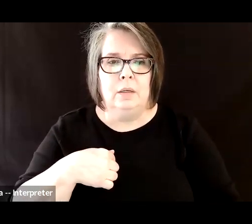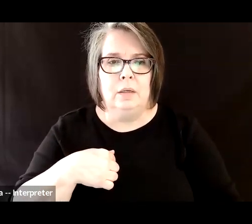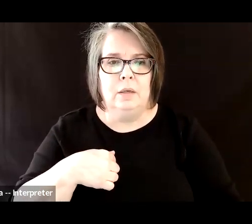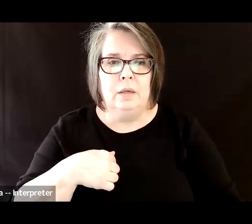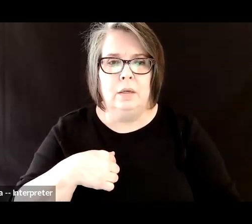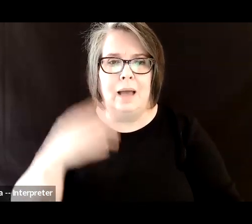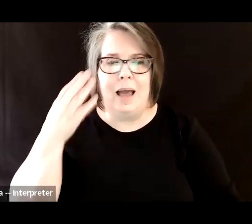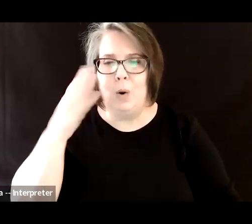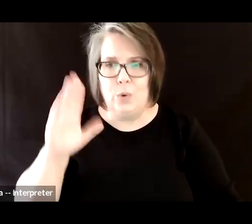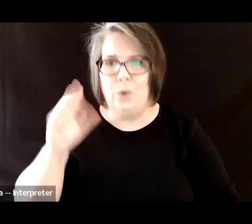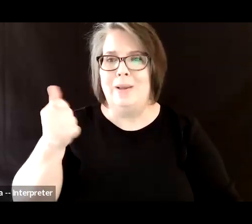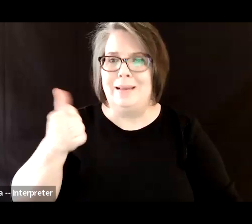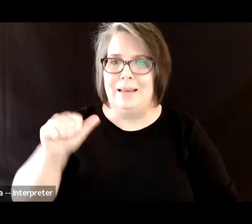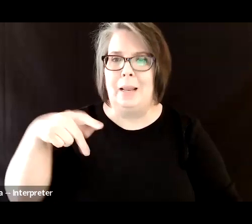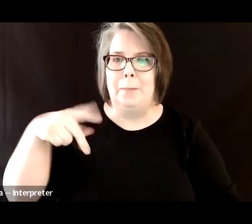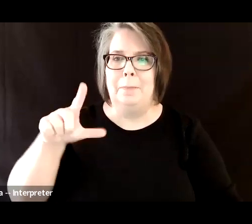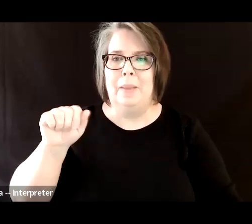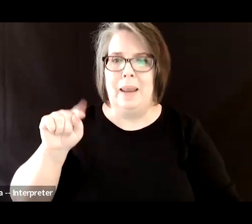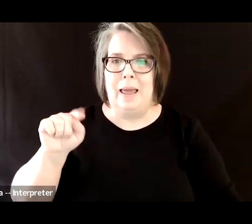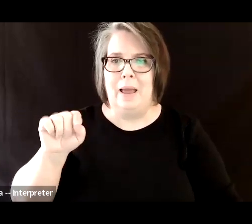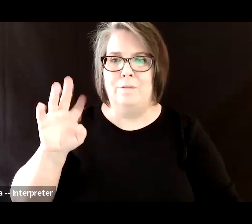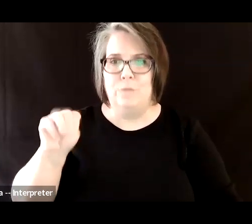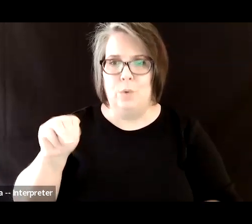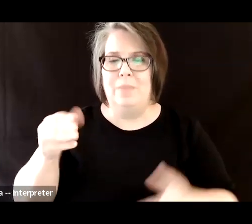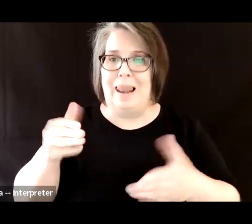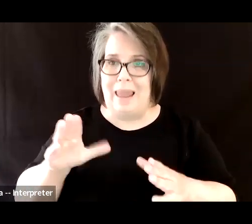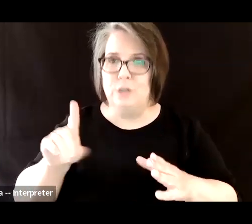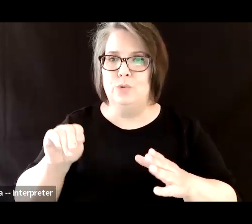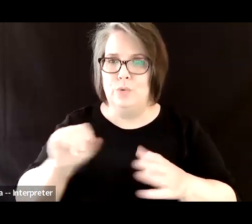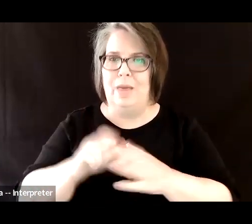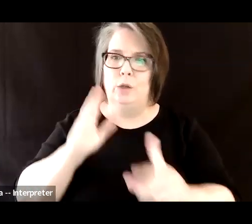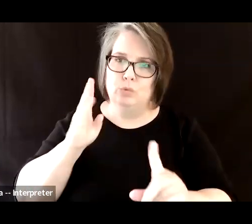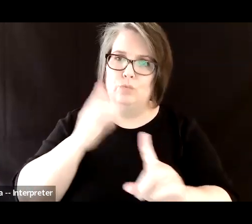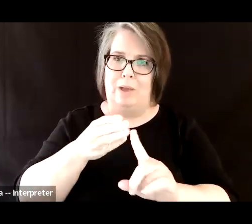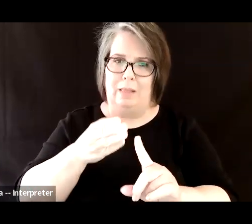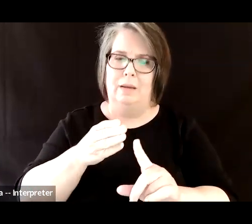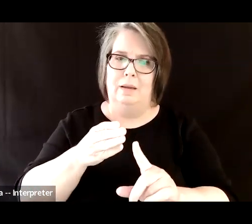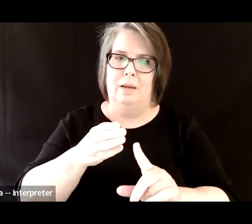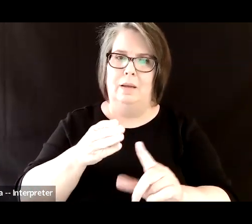a platform that will allow you to do that directly to the DVD